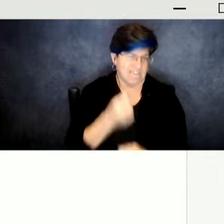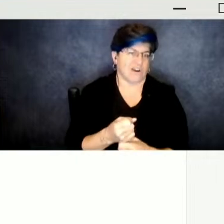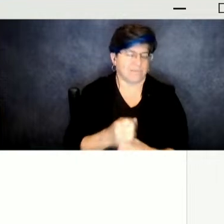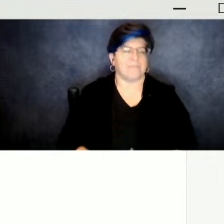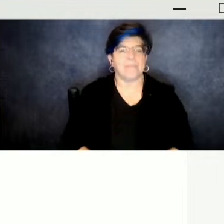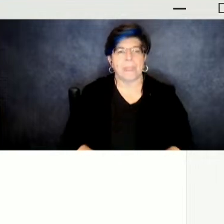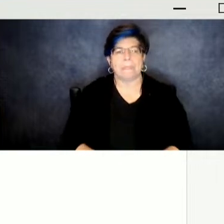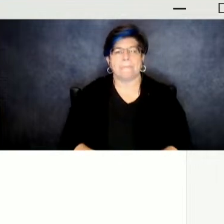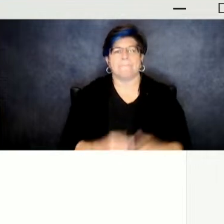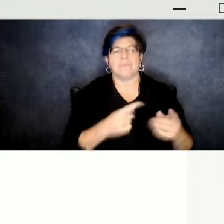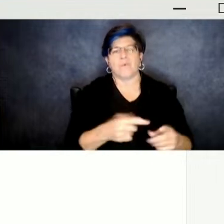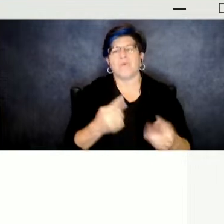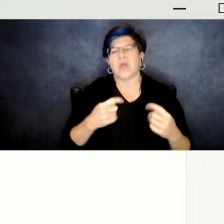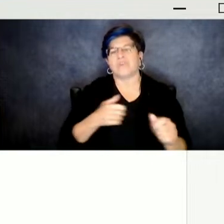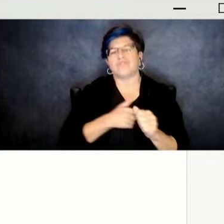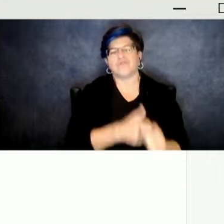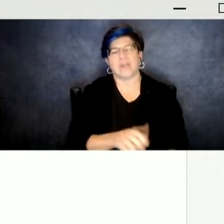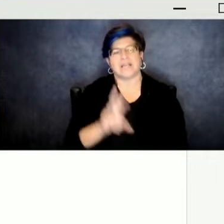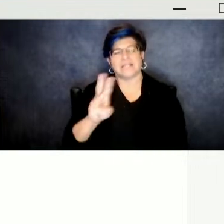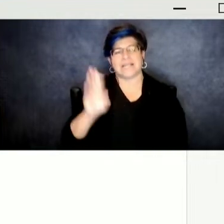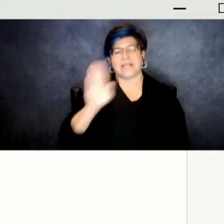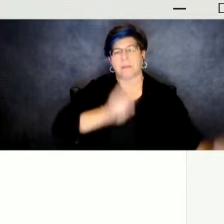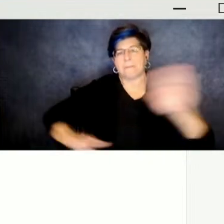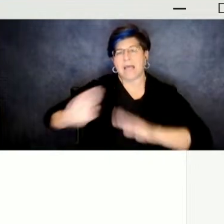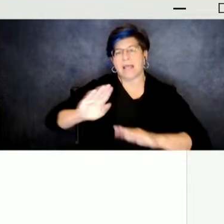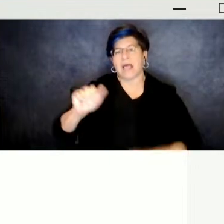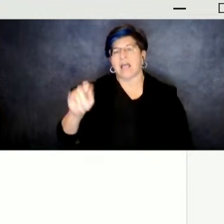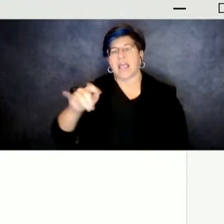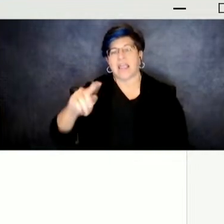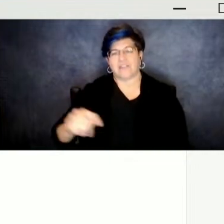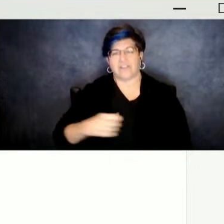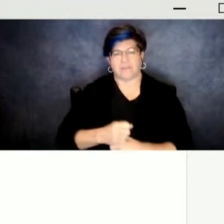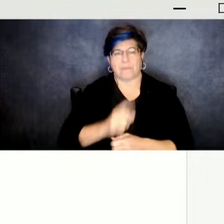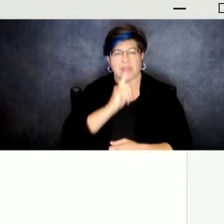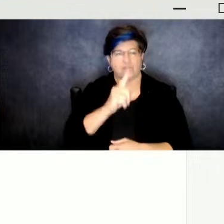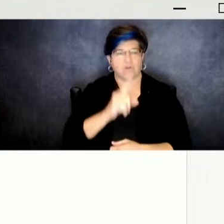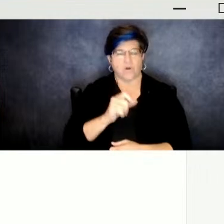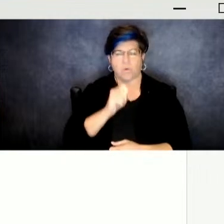THAT WE'VE OBSERVED OVER THE LAST YEAR IN TERMS OF